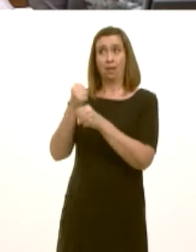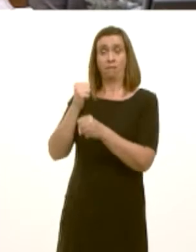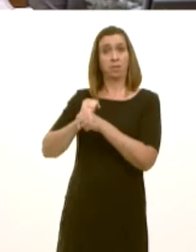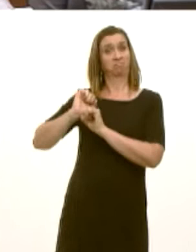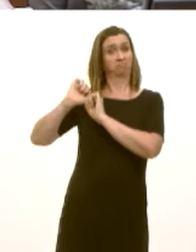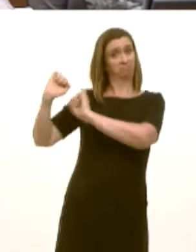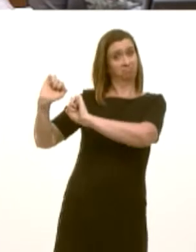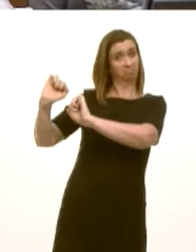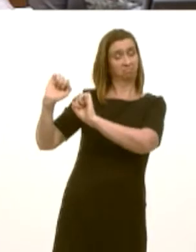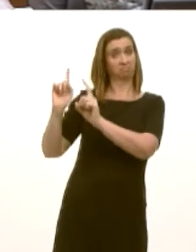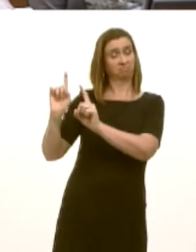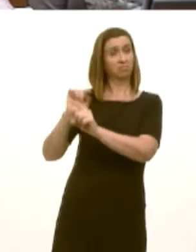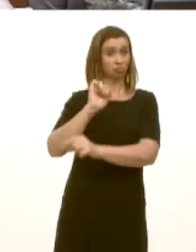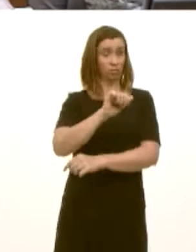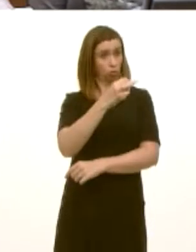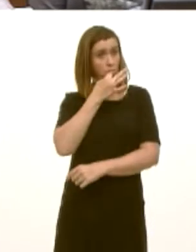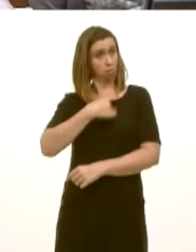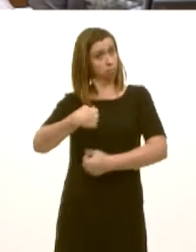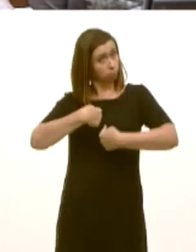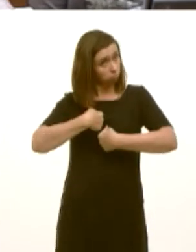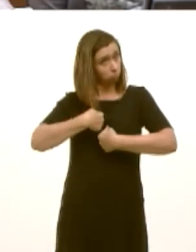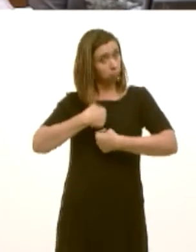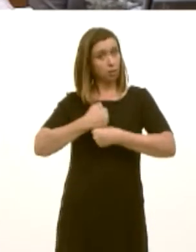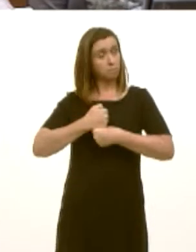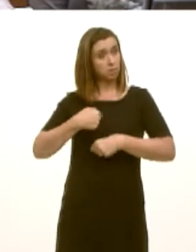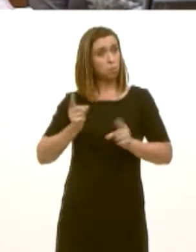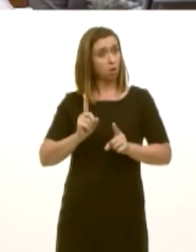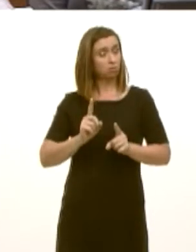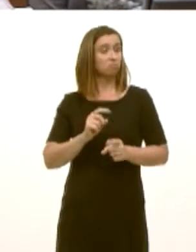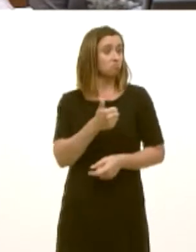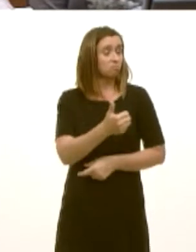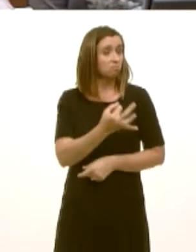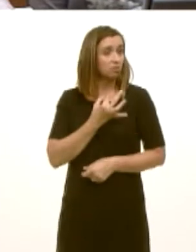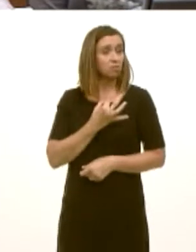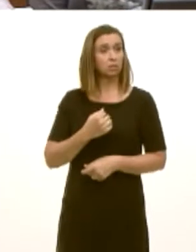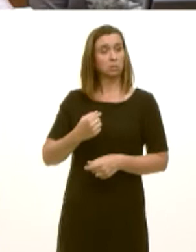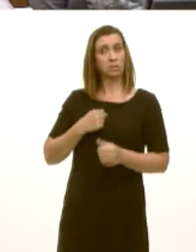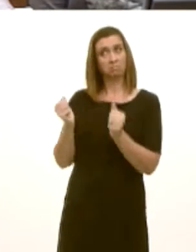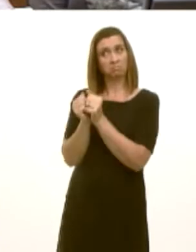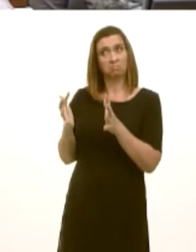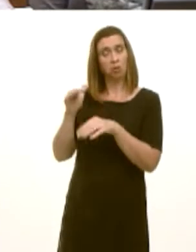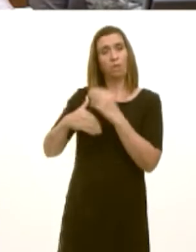as she fairly asks, what we as a Government are doing. We did not agree with what has been done with the bedroom tax.